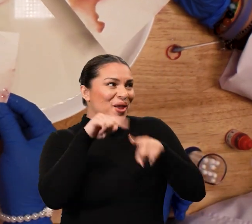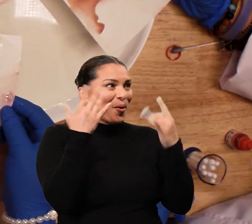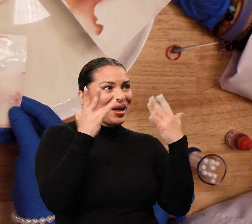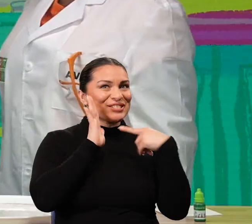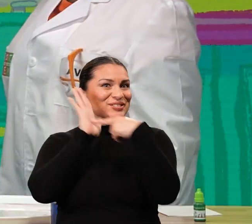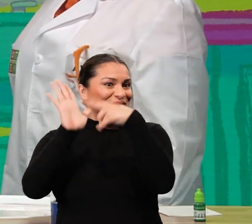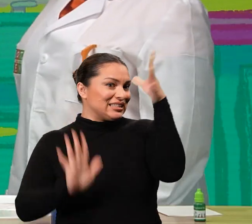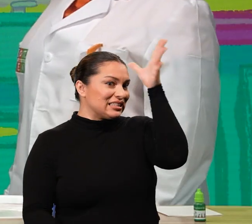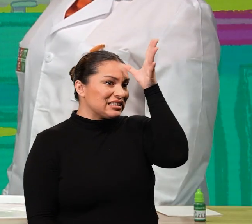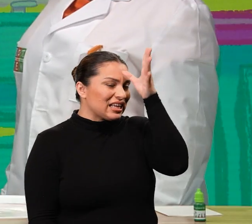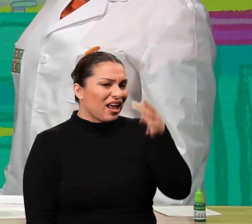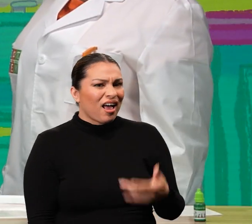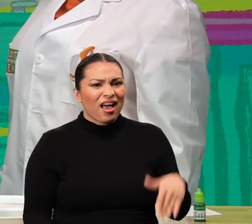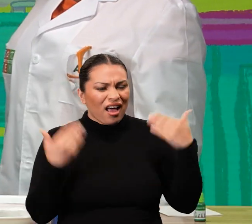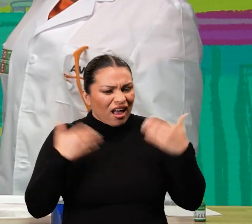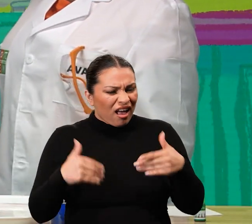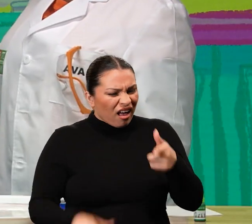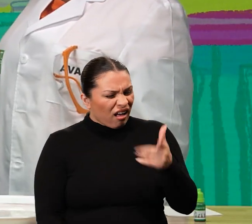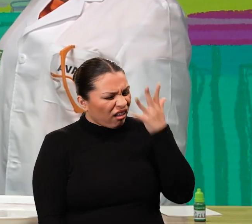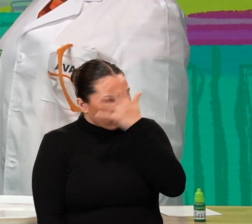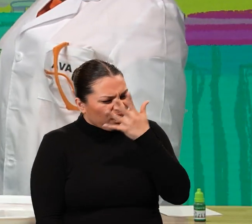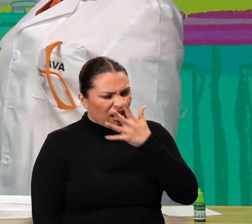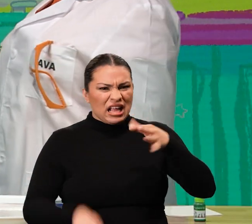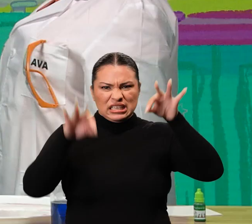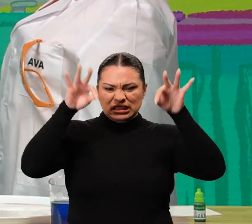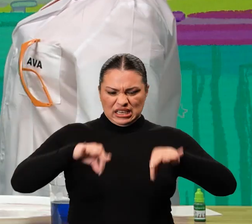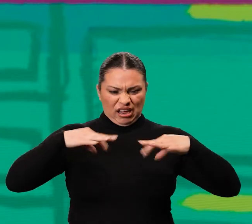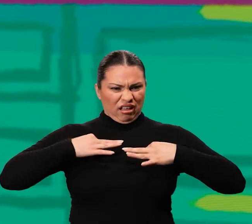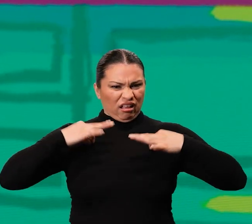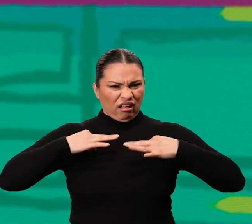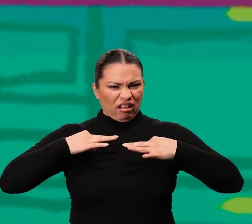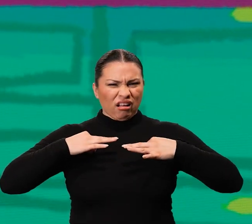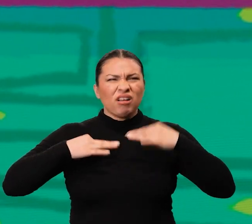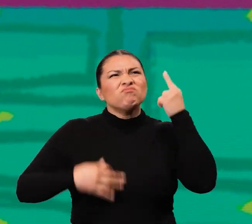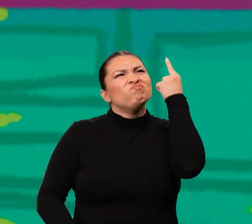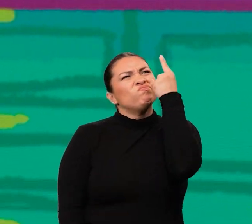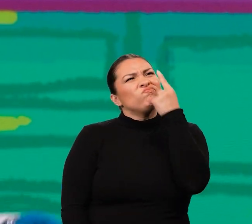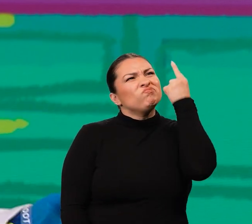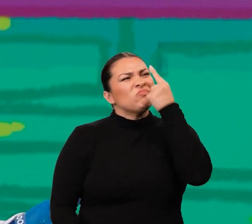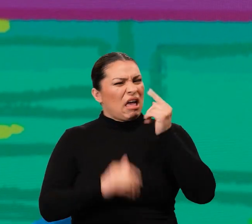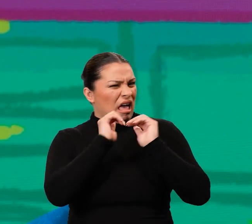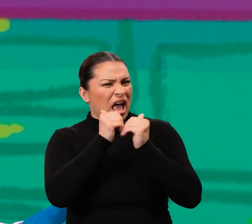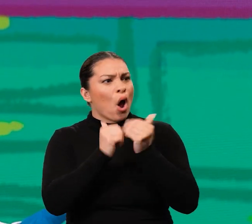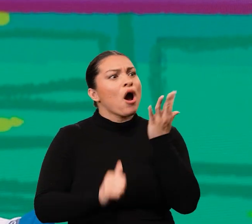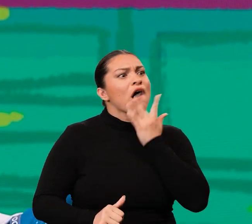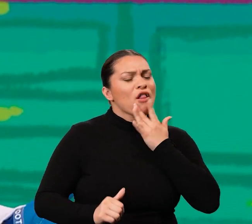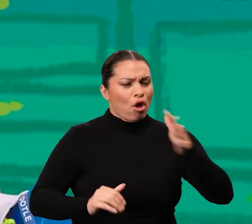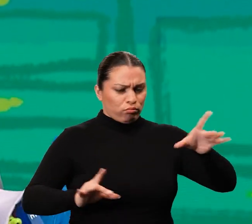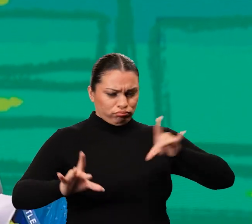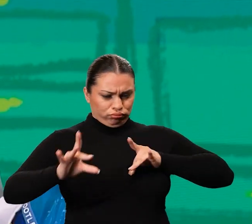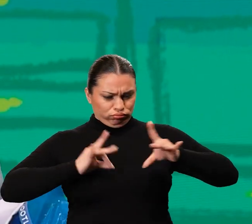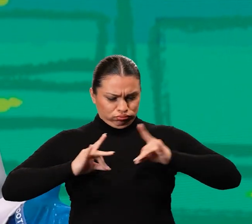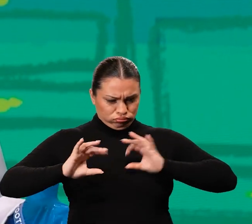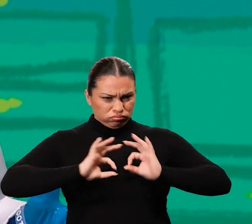can take it home later. I love it. I can't wait to show my dad. Ava, this looks a lot like tie dye.